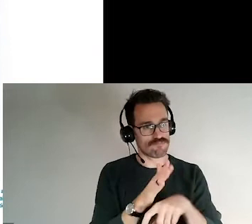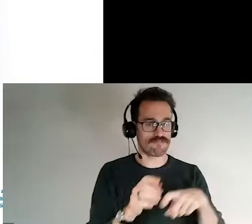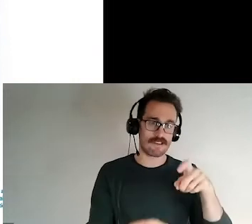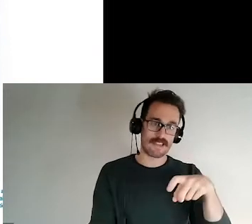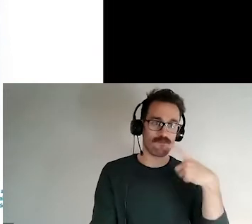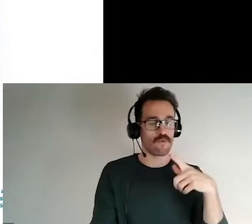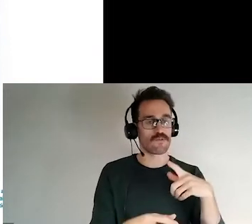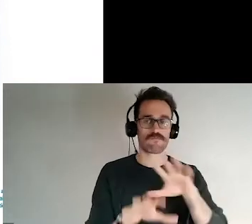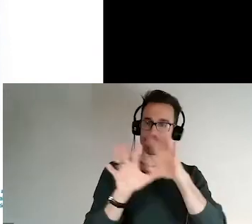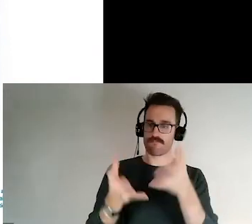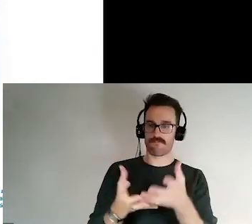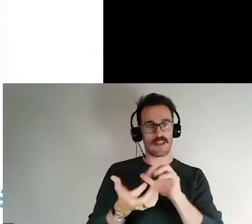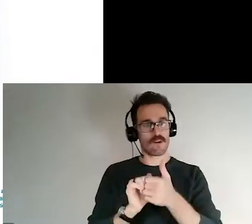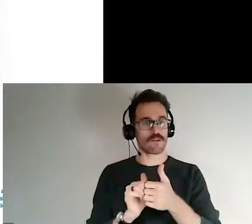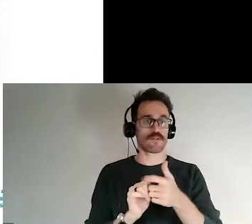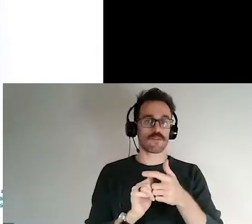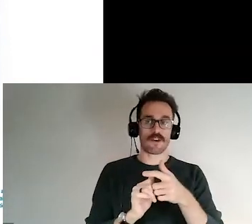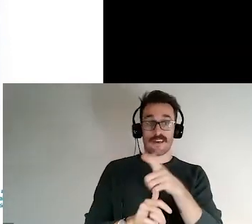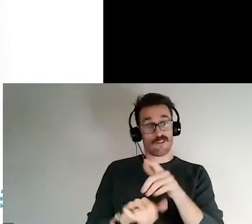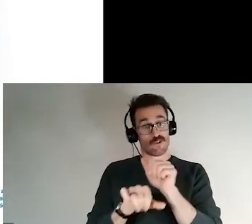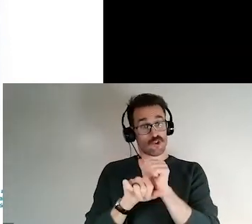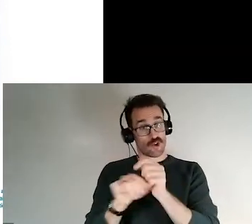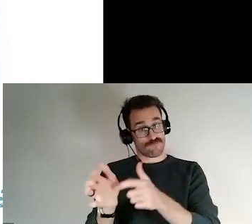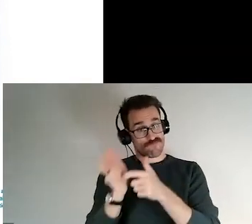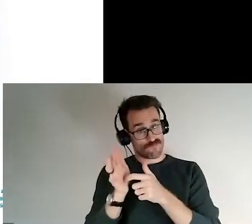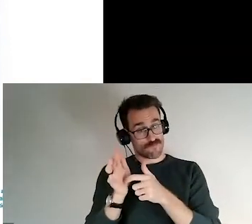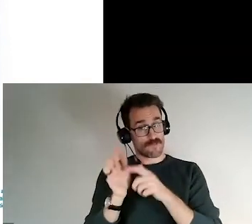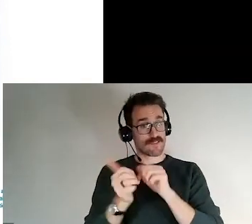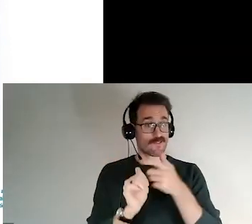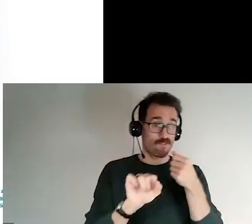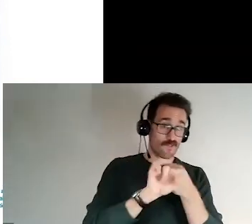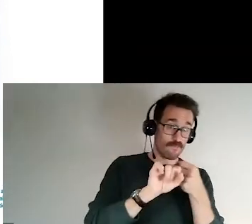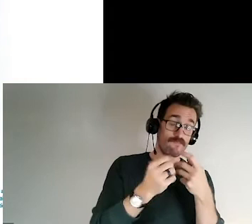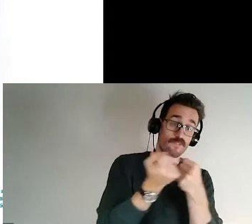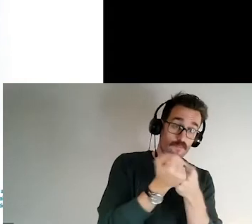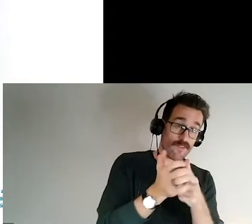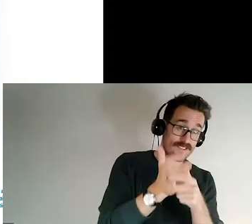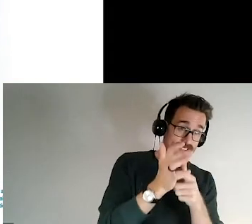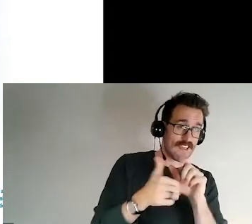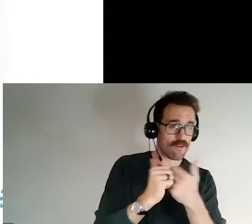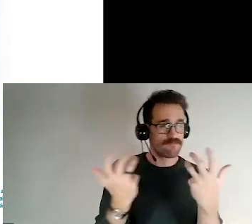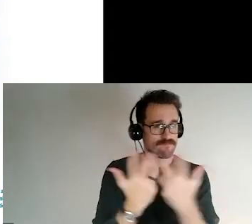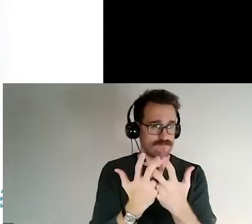job demands and support needs so that we don't get this variability within and across organizations.